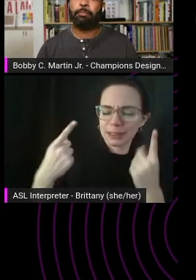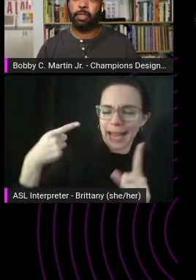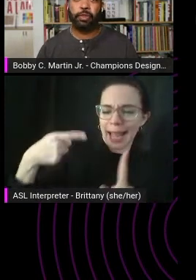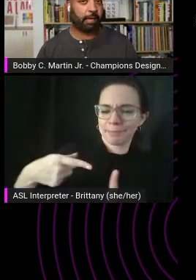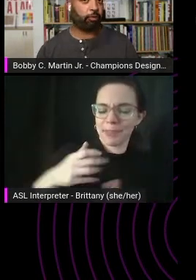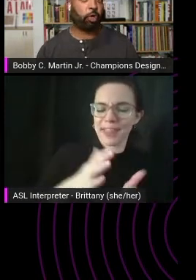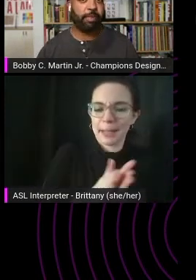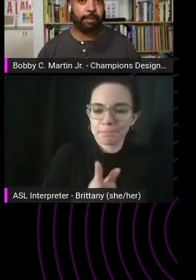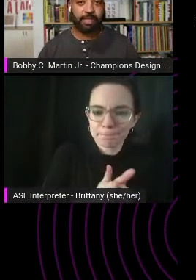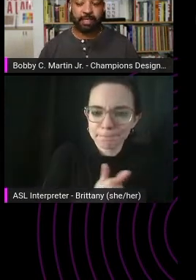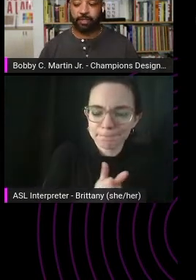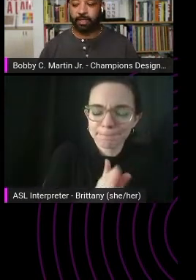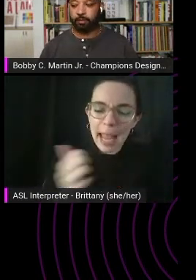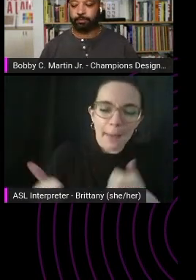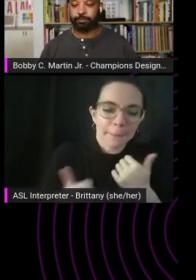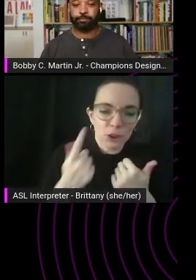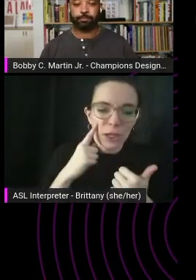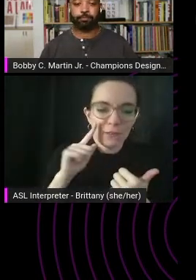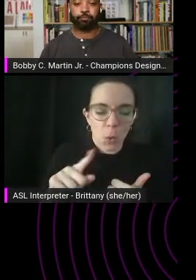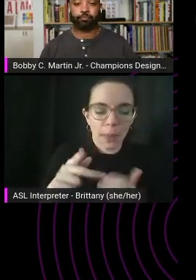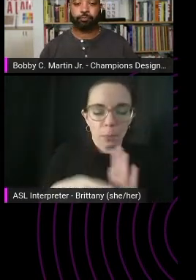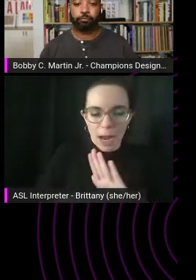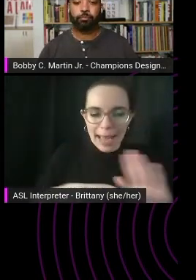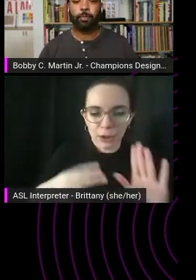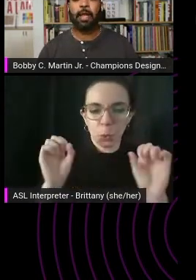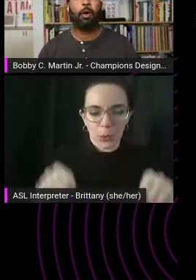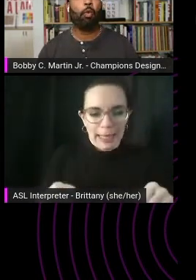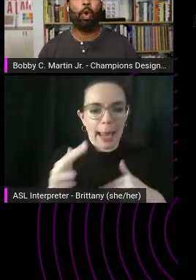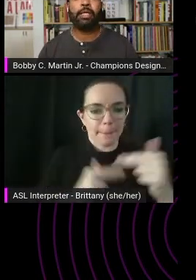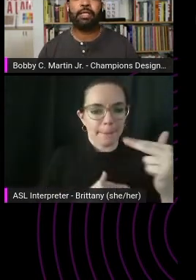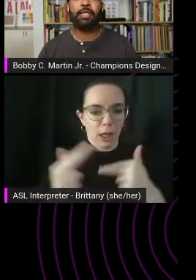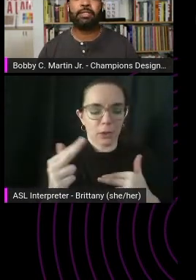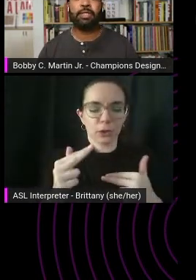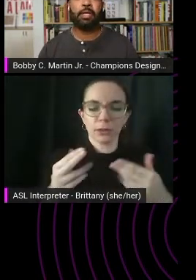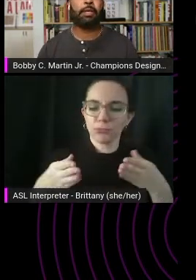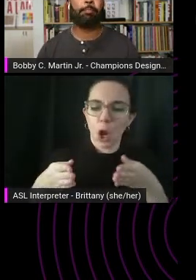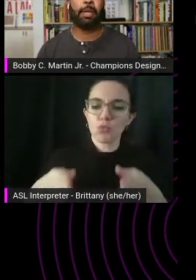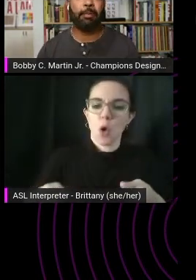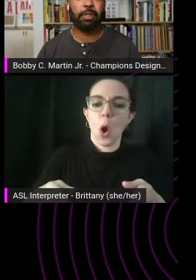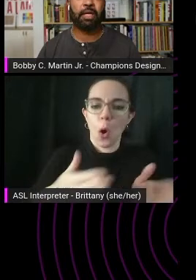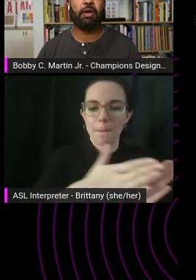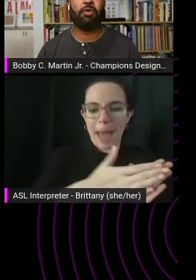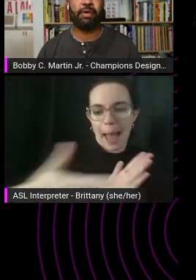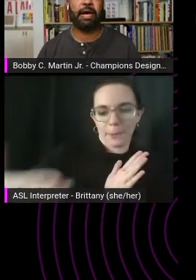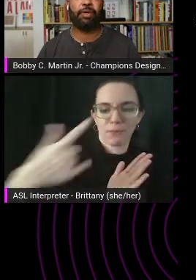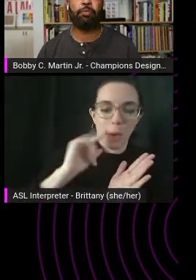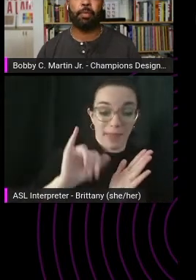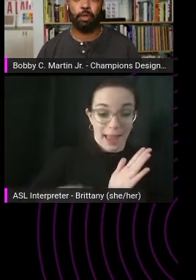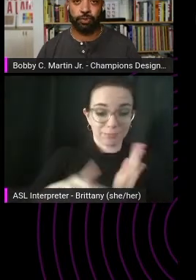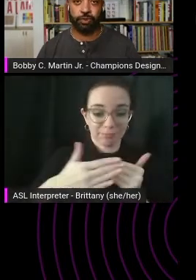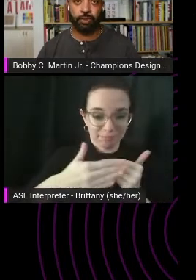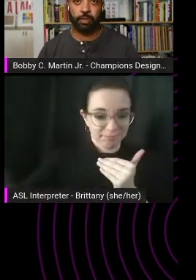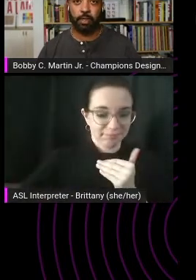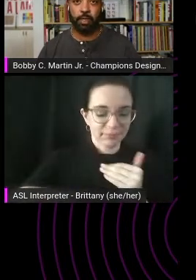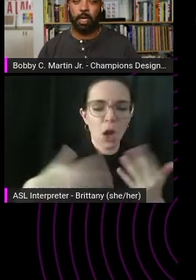can build a road map to get there. What does the public value most?